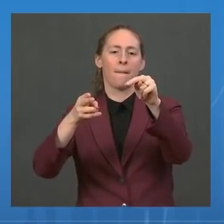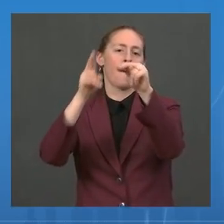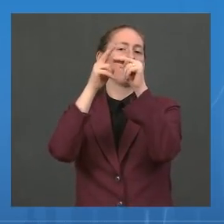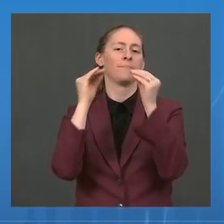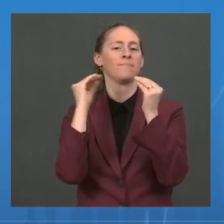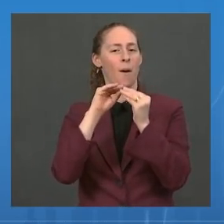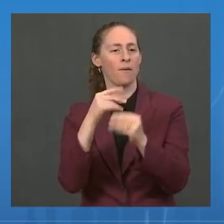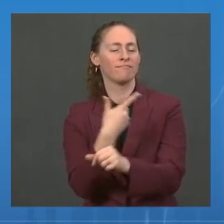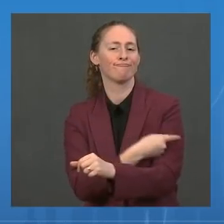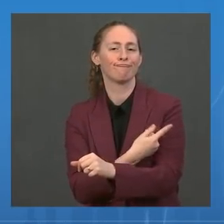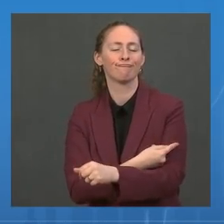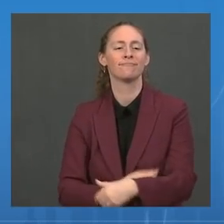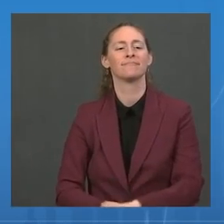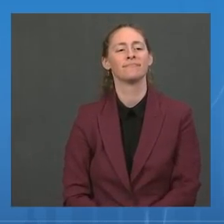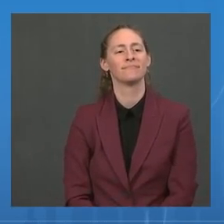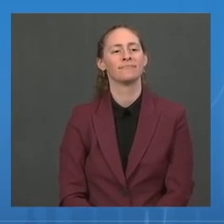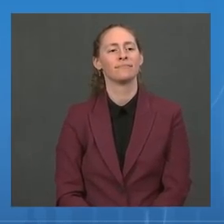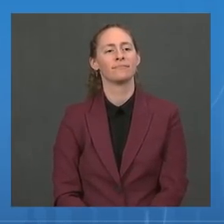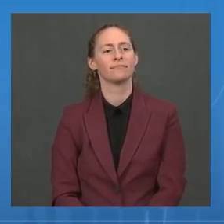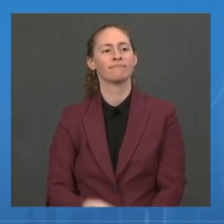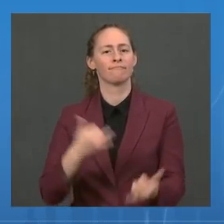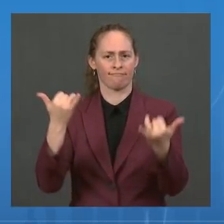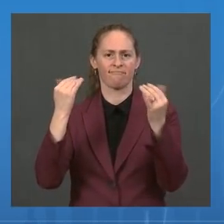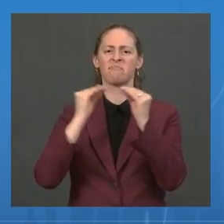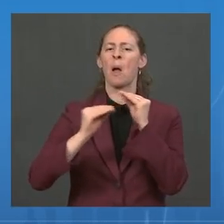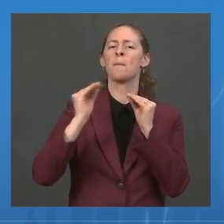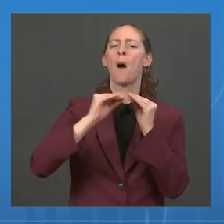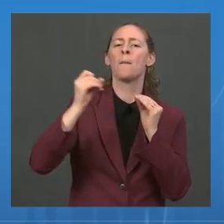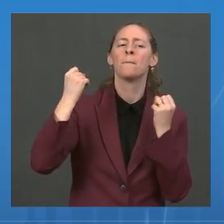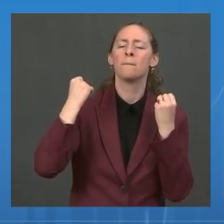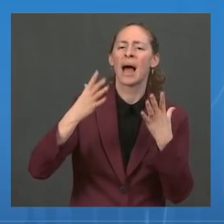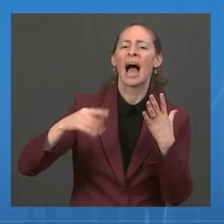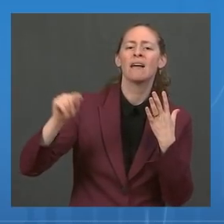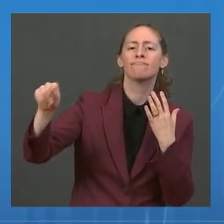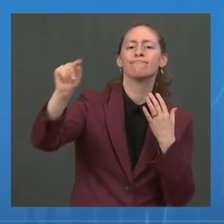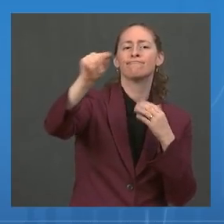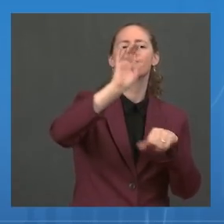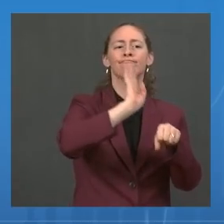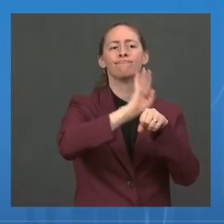More and more companies are stepping up to make vaccine requirements the standard across all sectors.